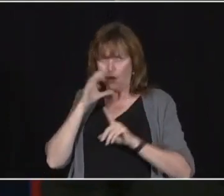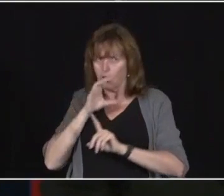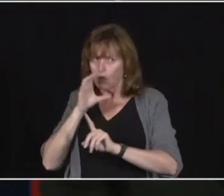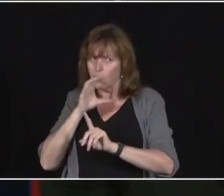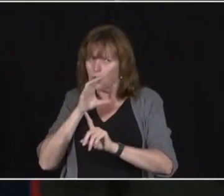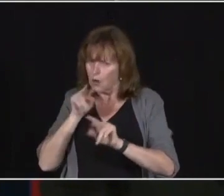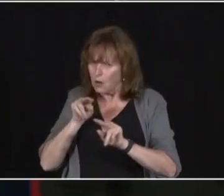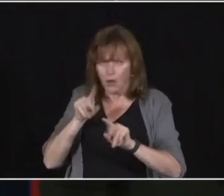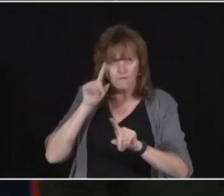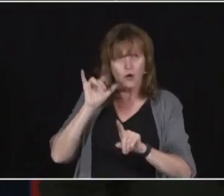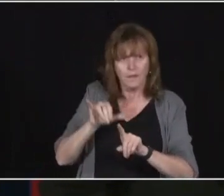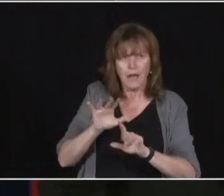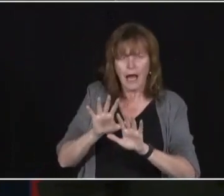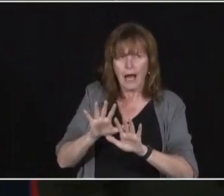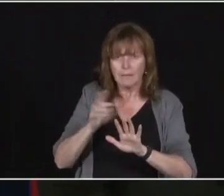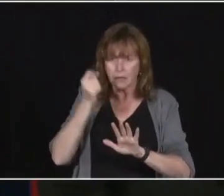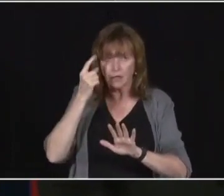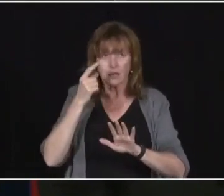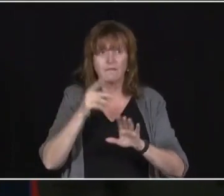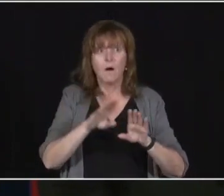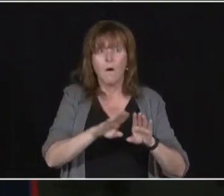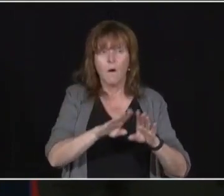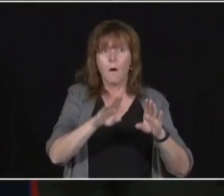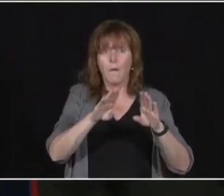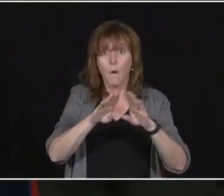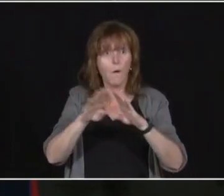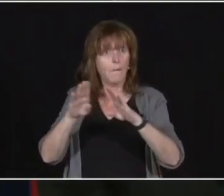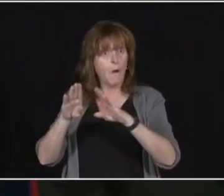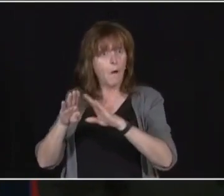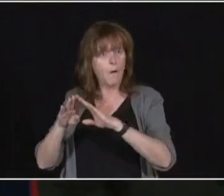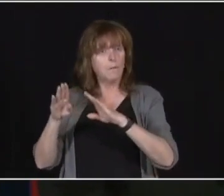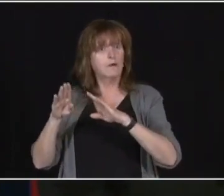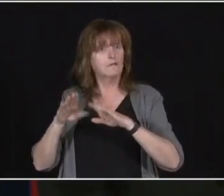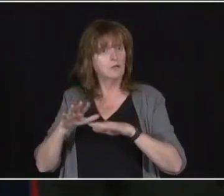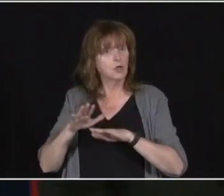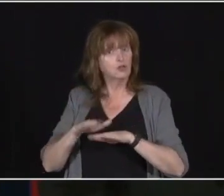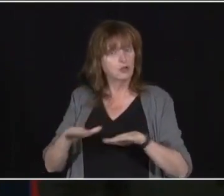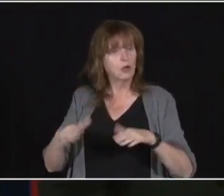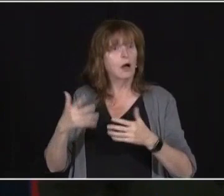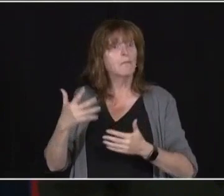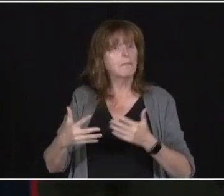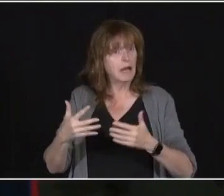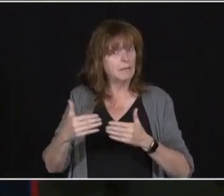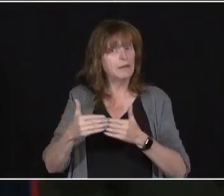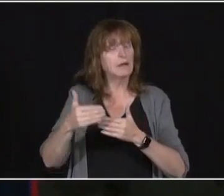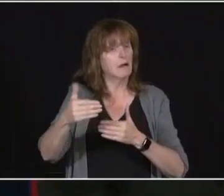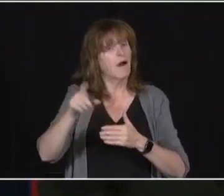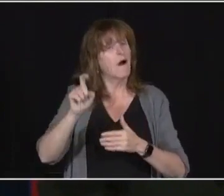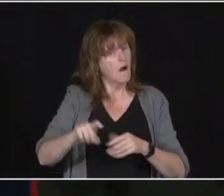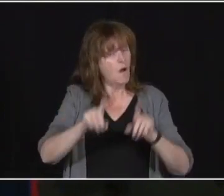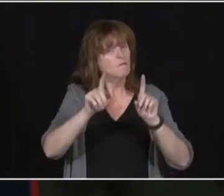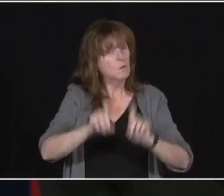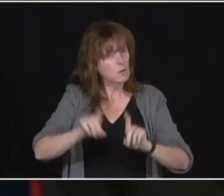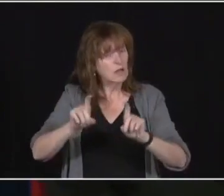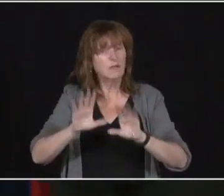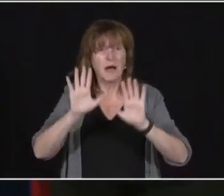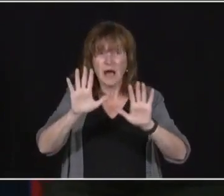We want to make sure that we are doing testing and all of the right areas and further testing of children will be required but